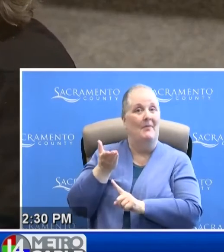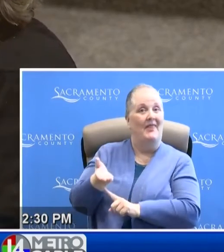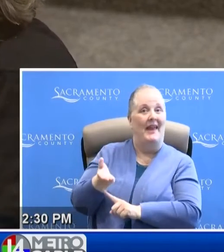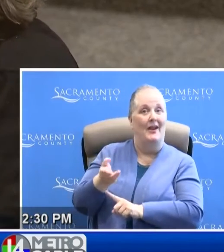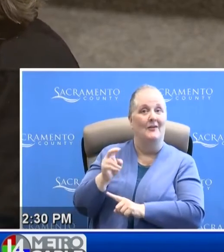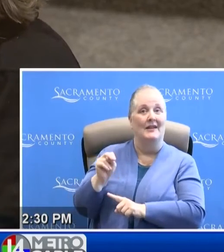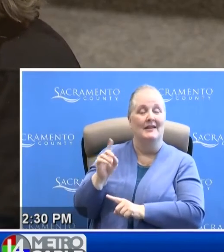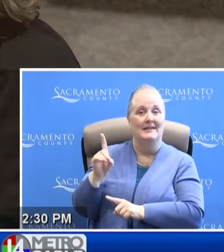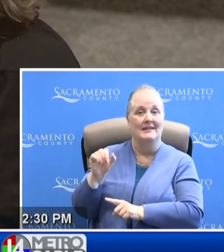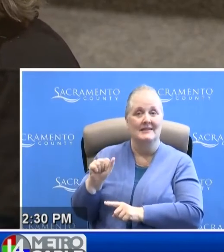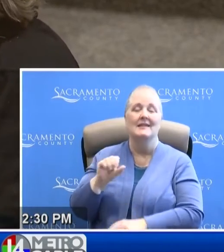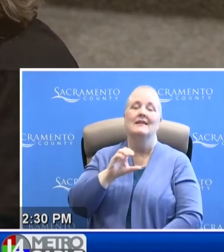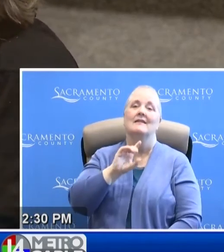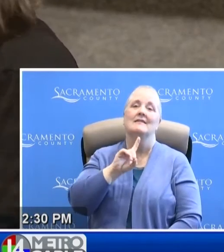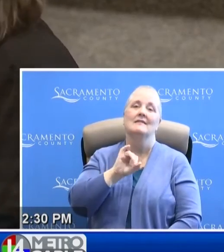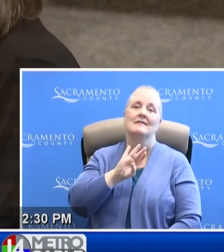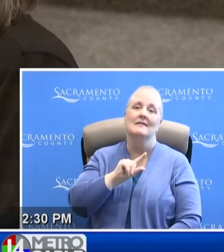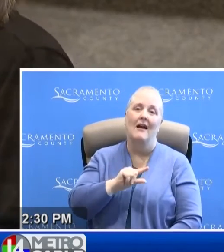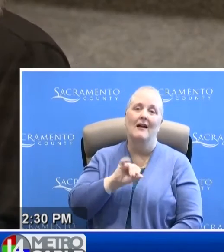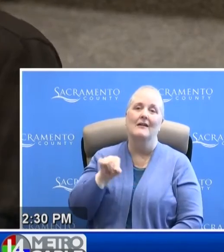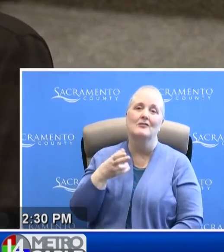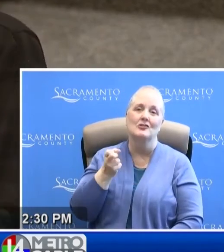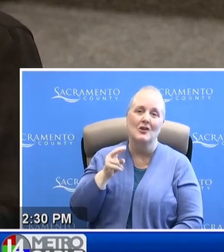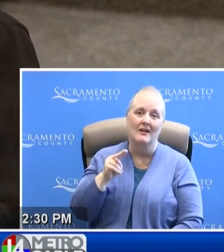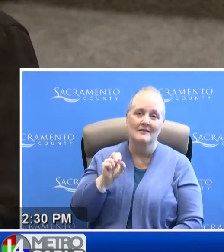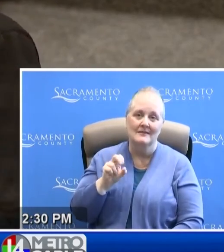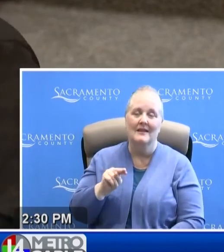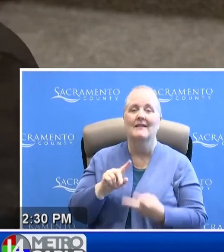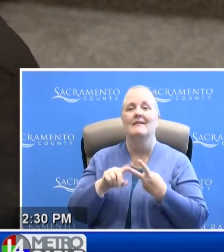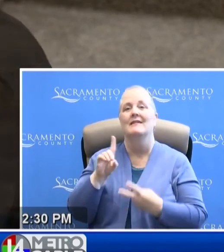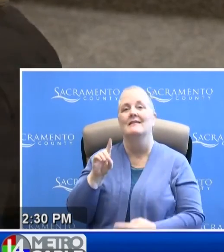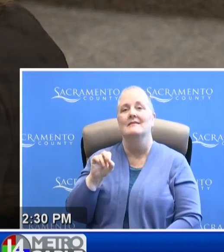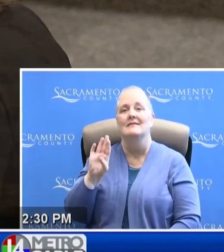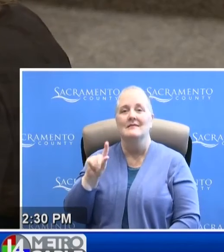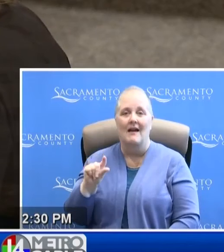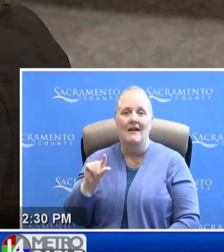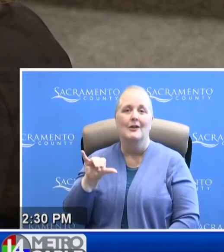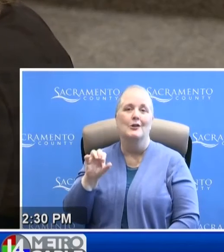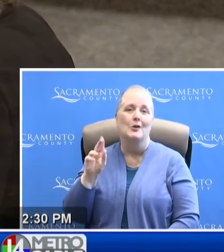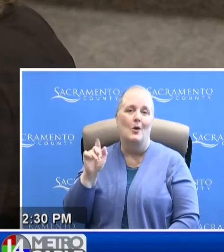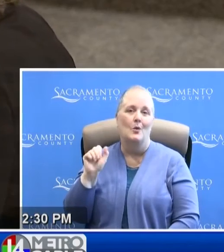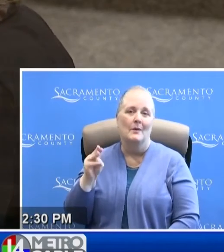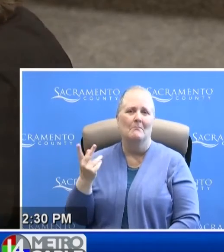Doug Johnson and Doug Yoakum for your patience with all of the supervisors.